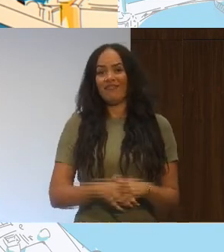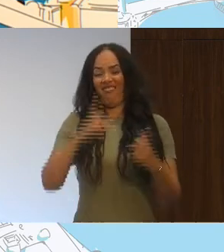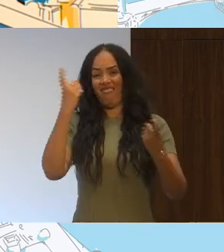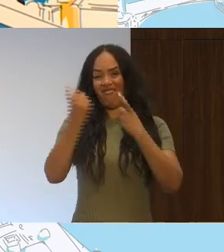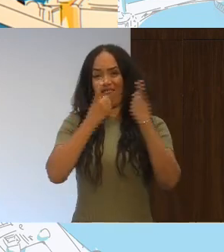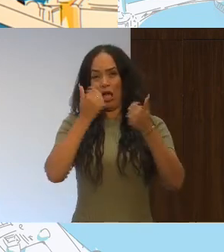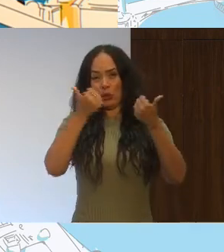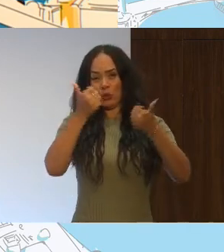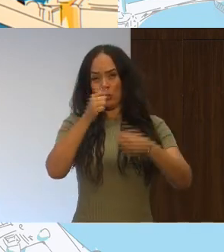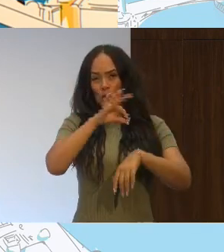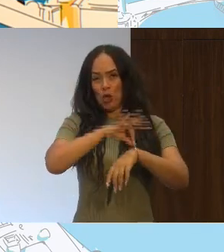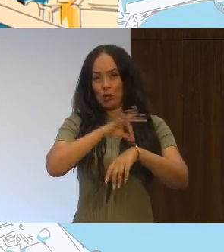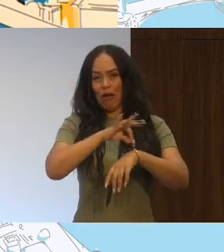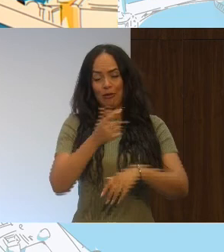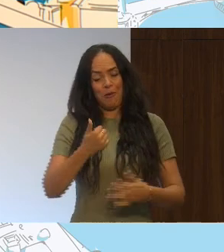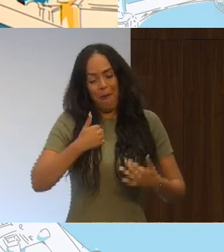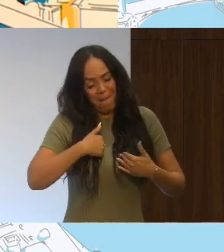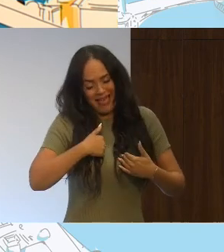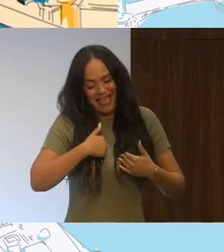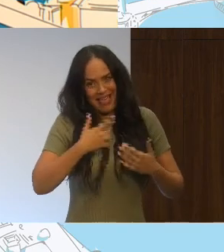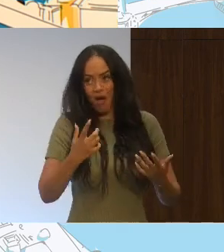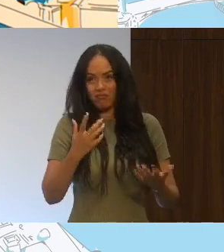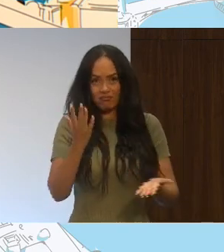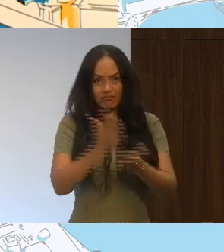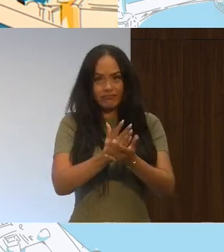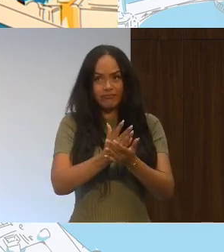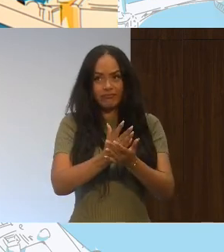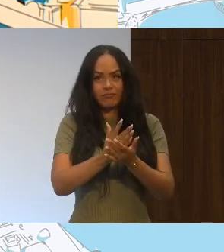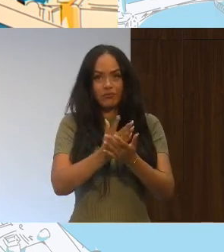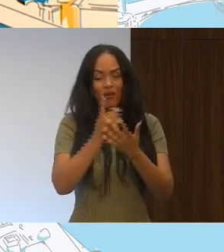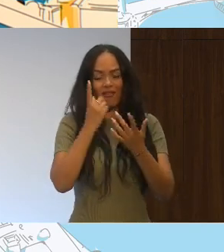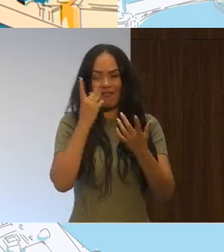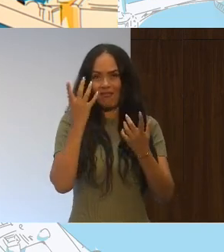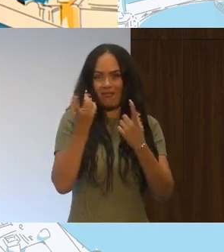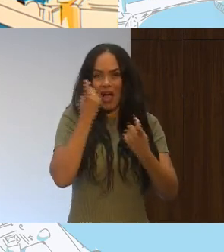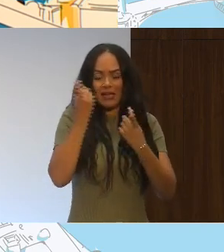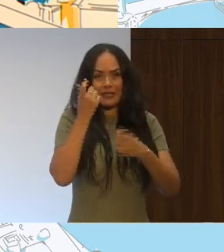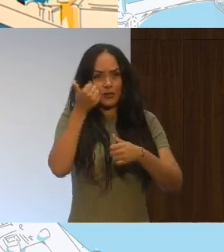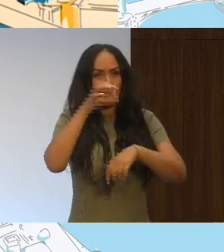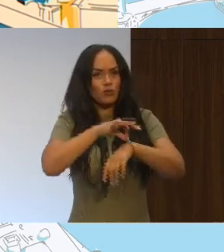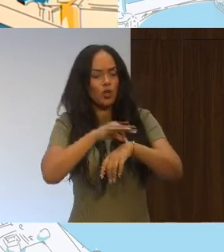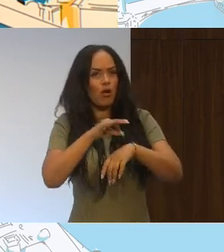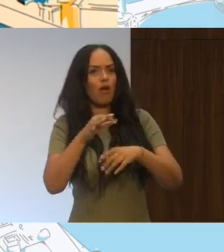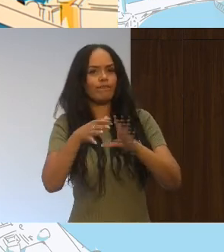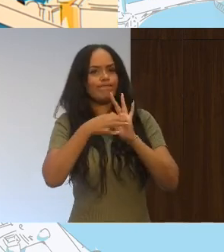Not necessarily me. But no. But seriously, you've got to find someone to work with who will listen to you